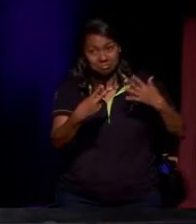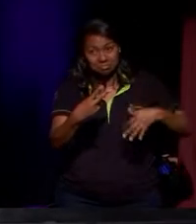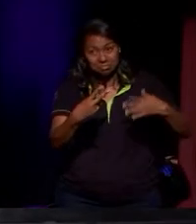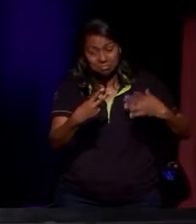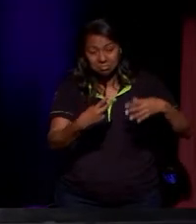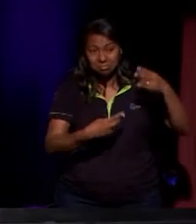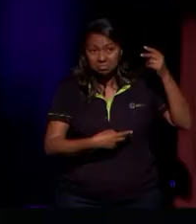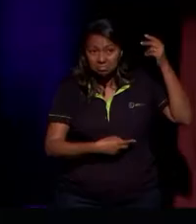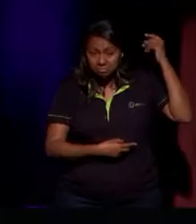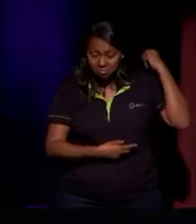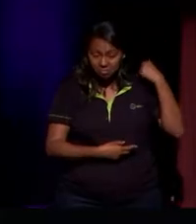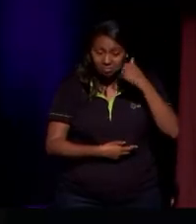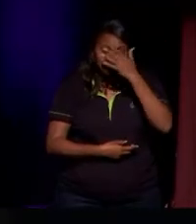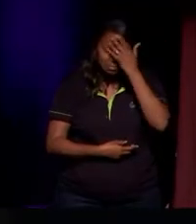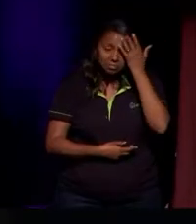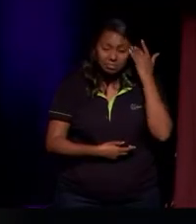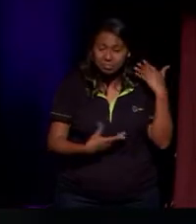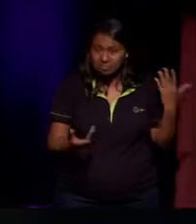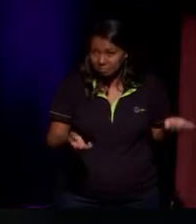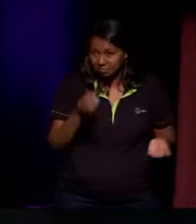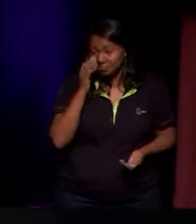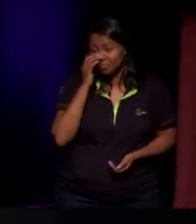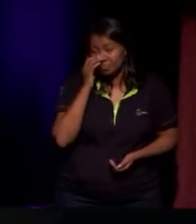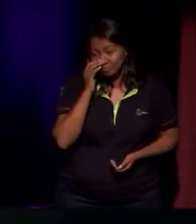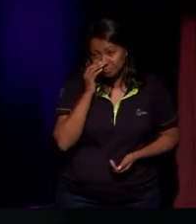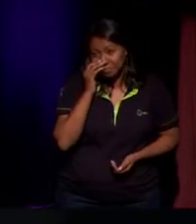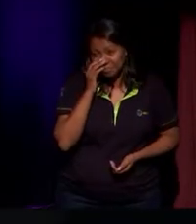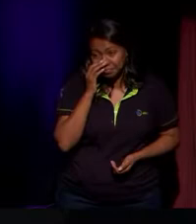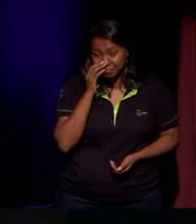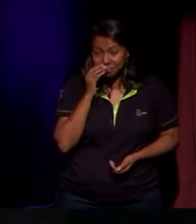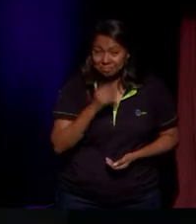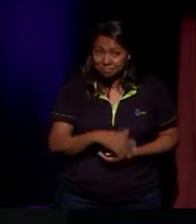and this is symptomatic, has its motives.